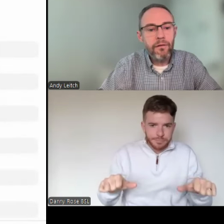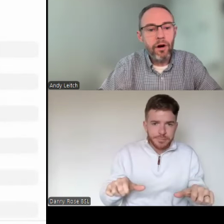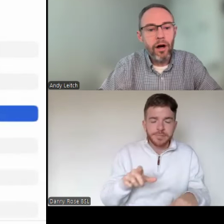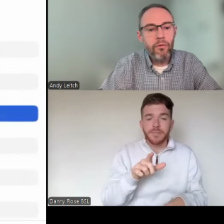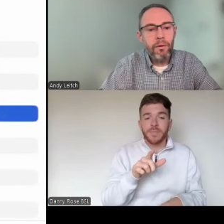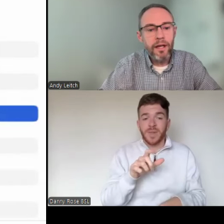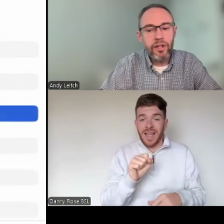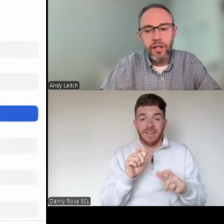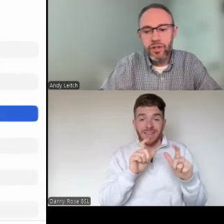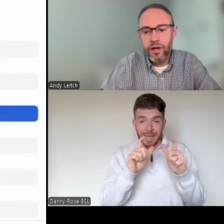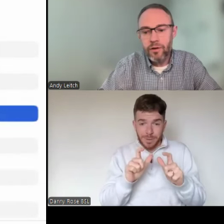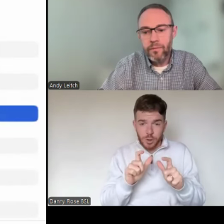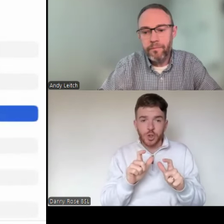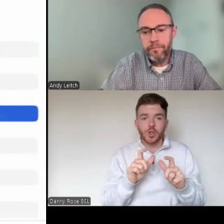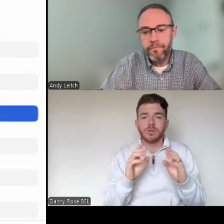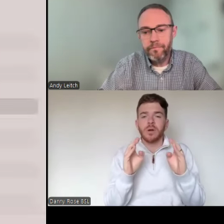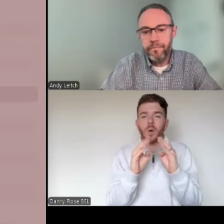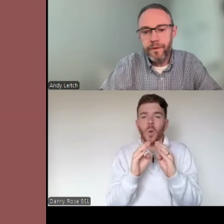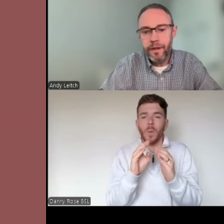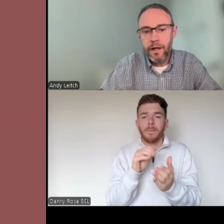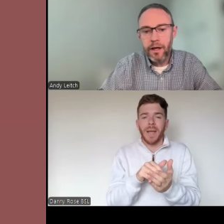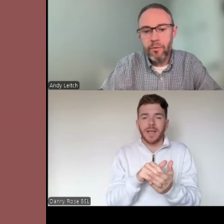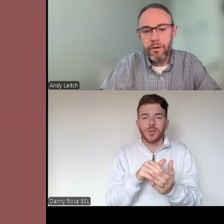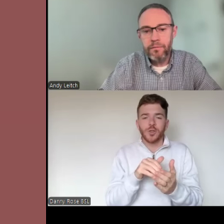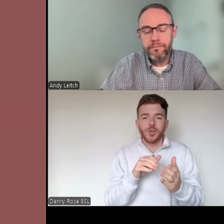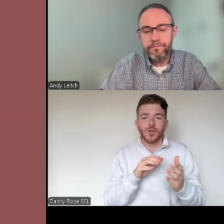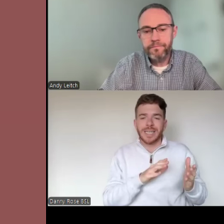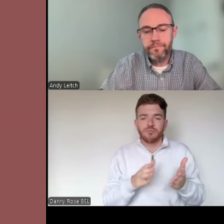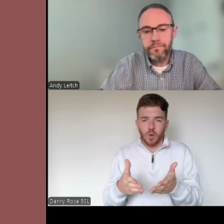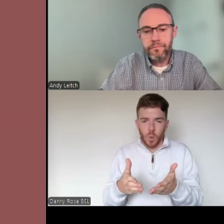I've got a homepage intro, click Open.